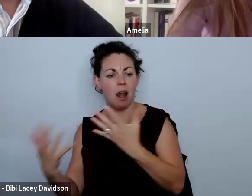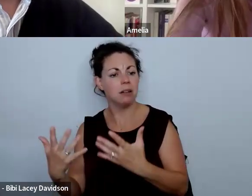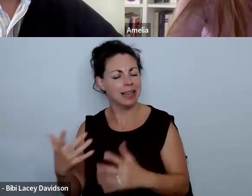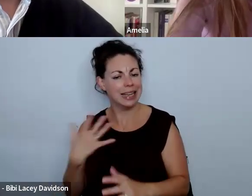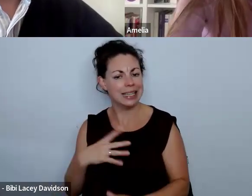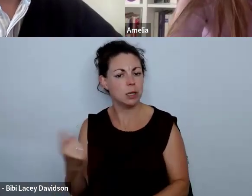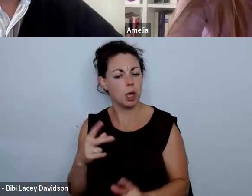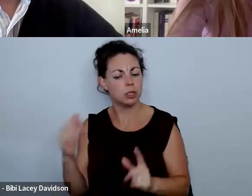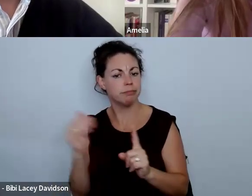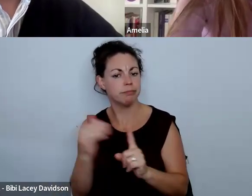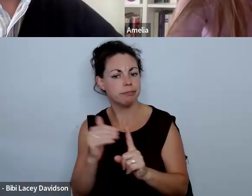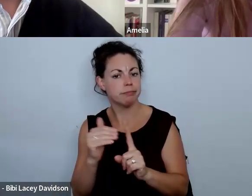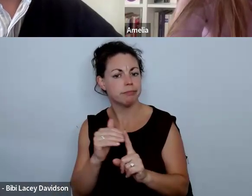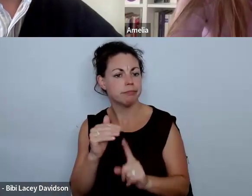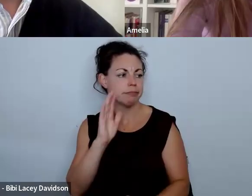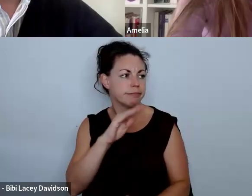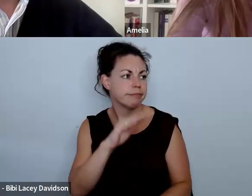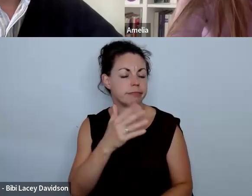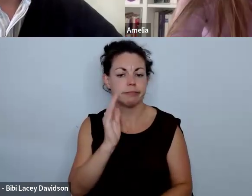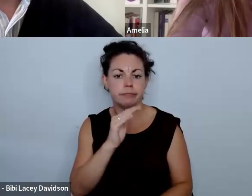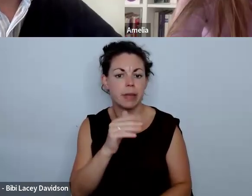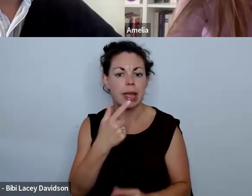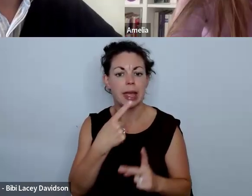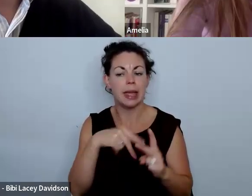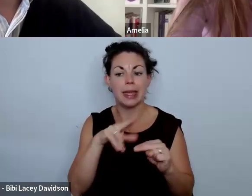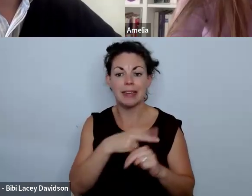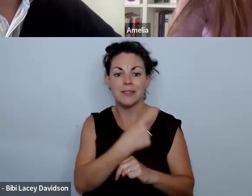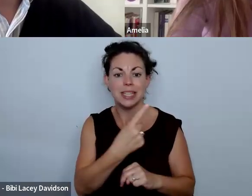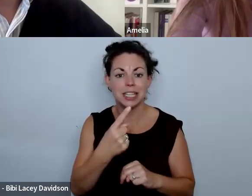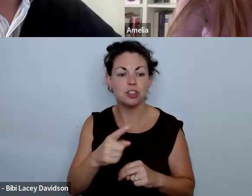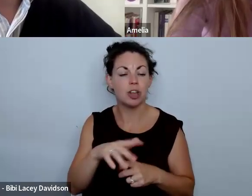it's there's, there's things pulling in both directions there and you know,